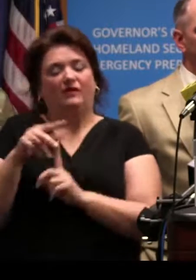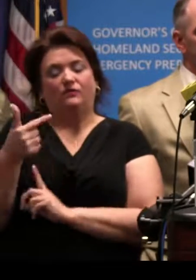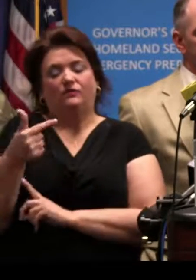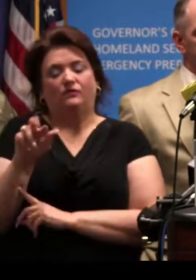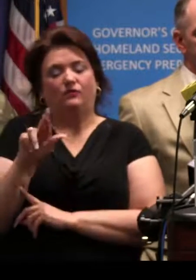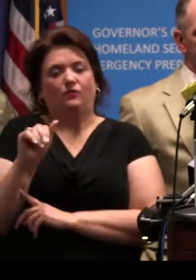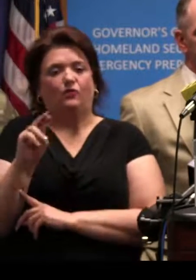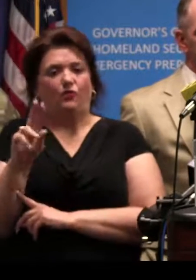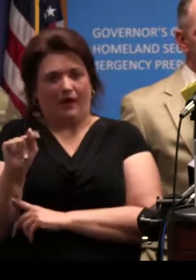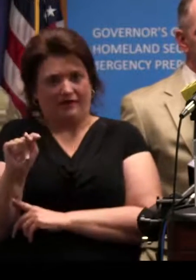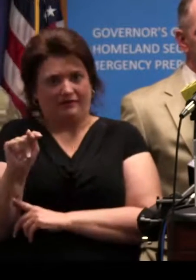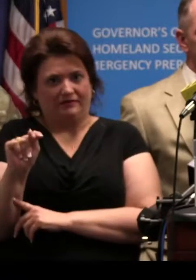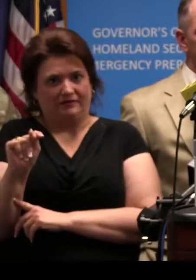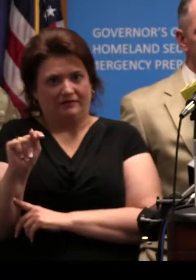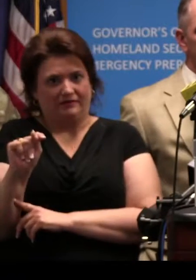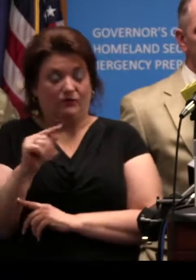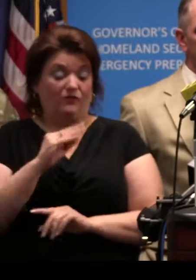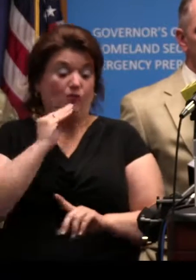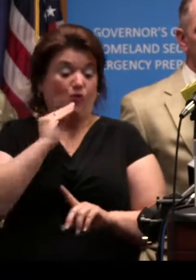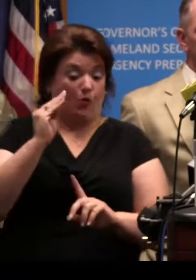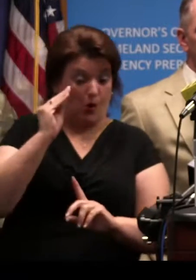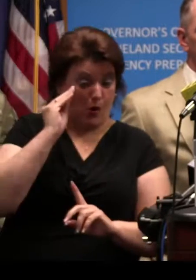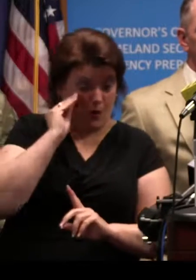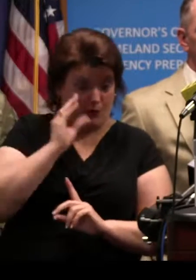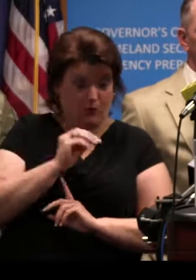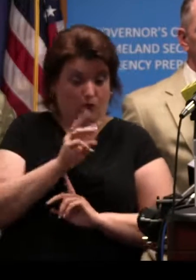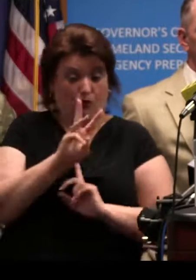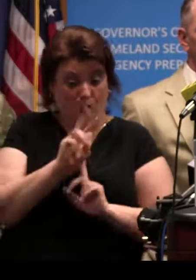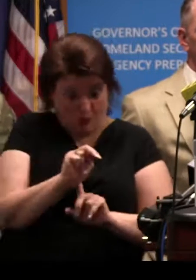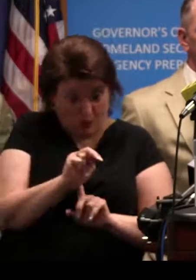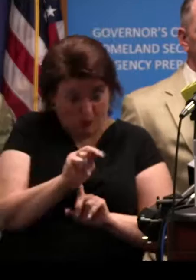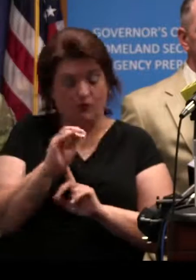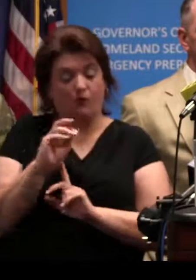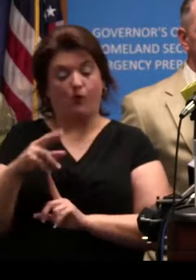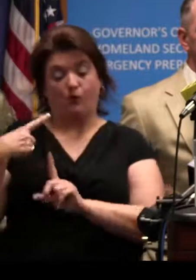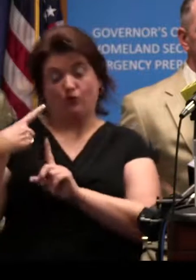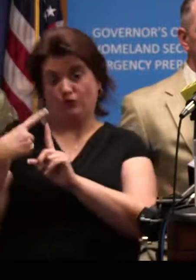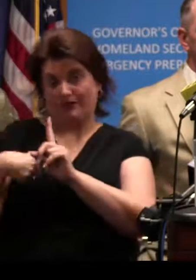homeowner or Renner and you need assistance particularly if you need to